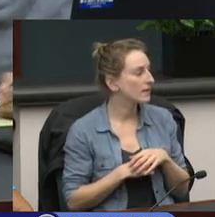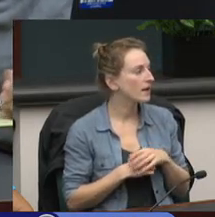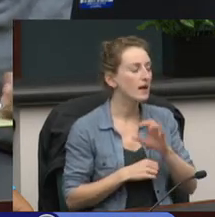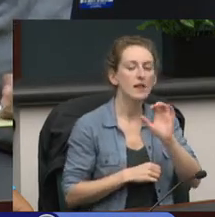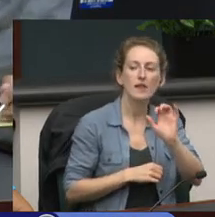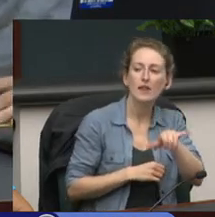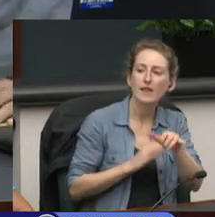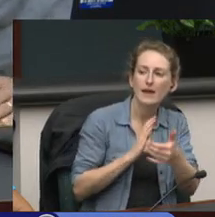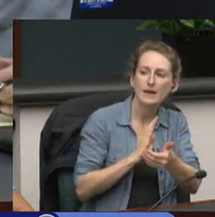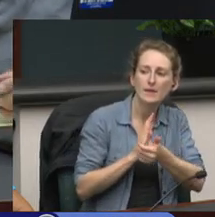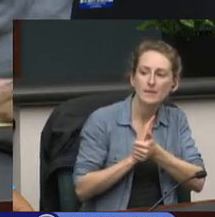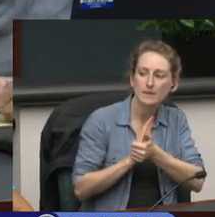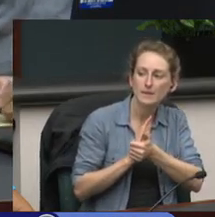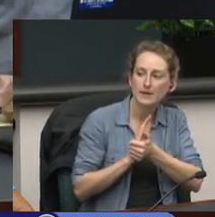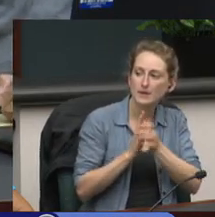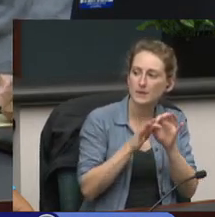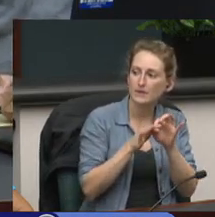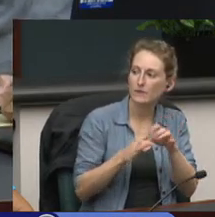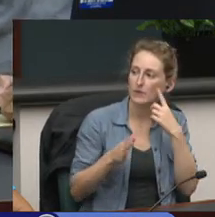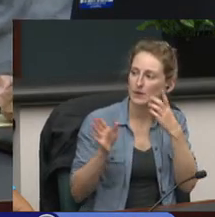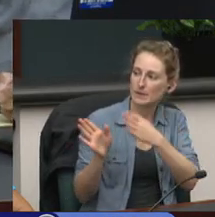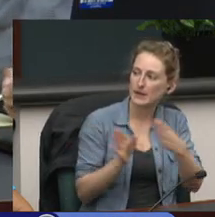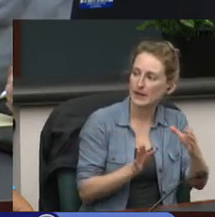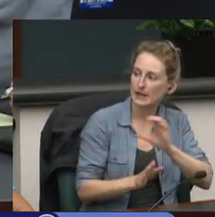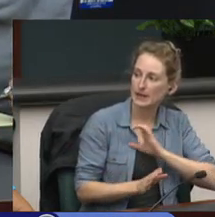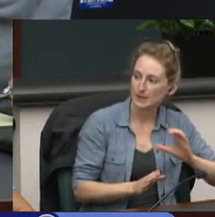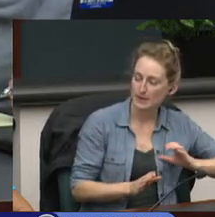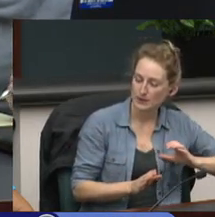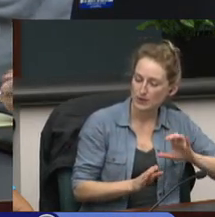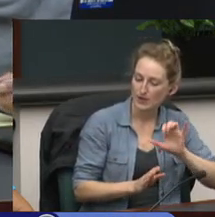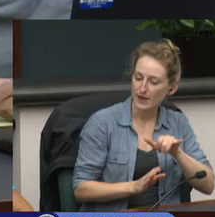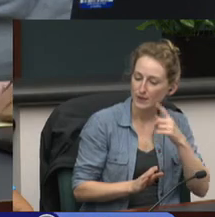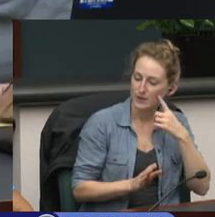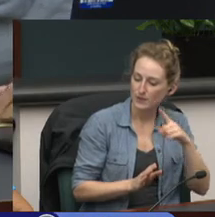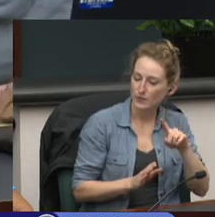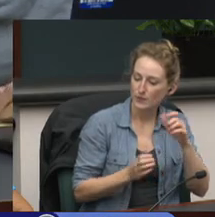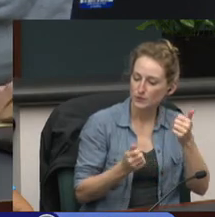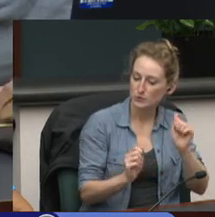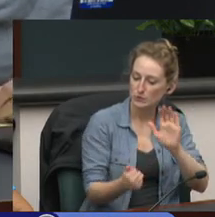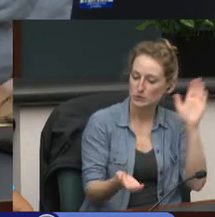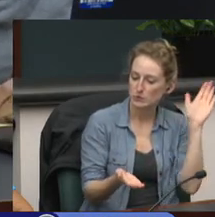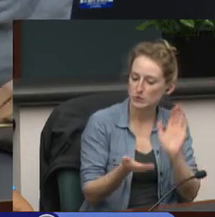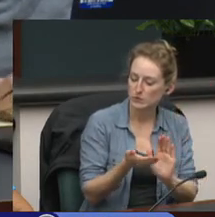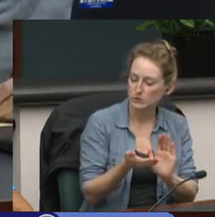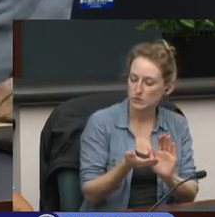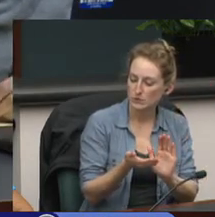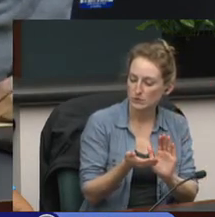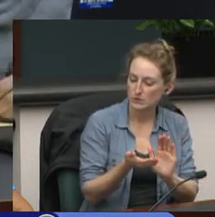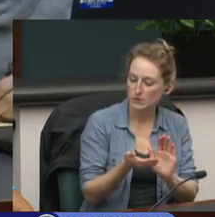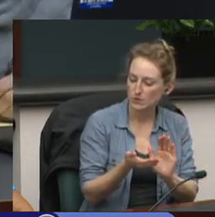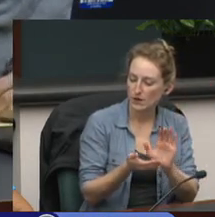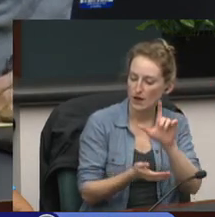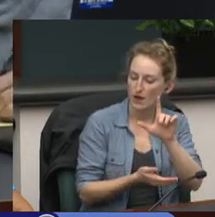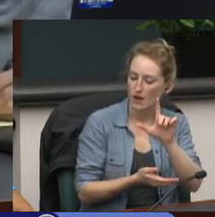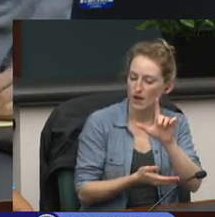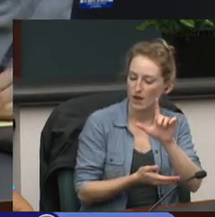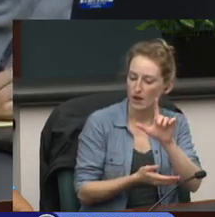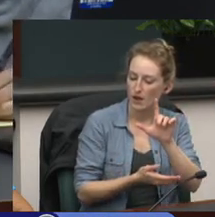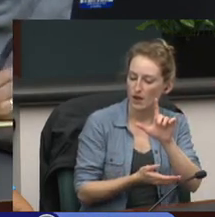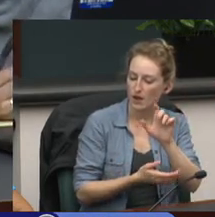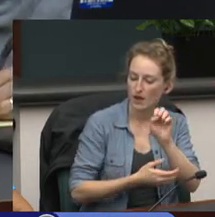with the plan Commission the intent was dealing to help lower a lot LAN cos I